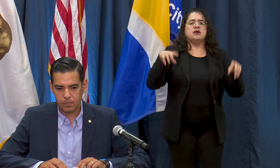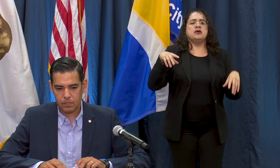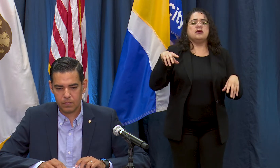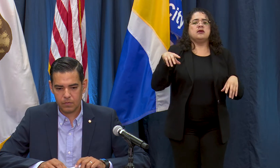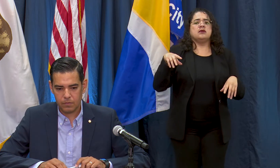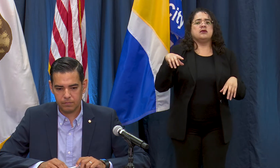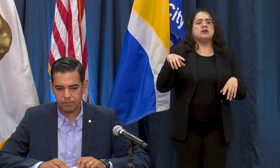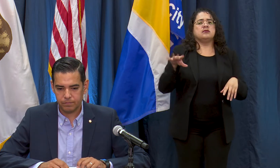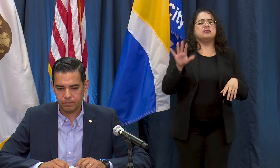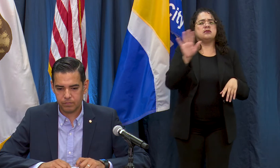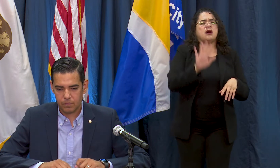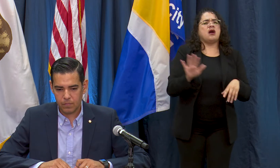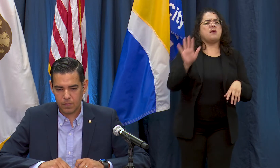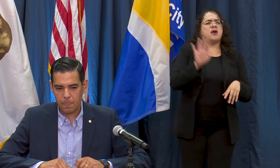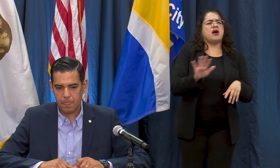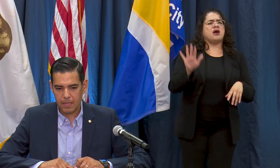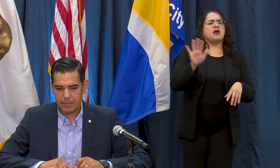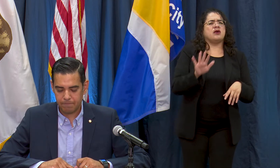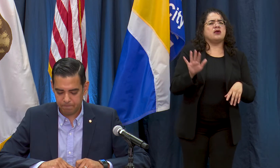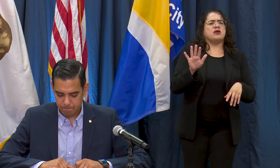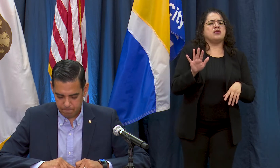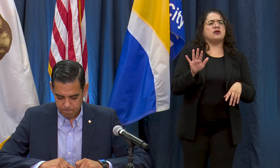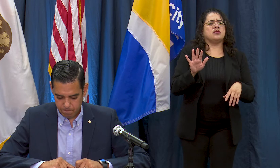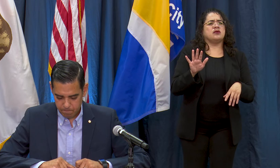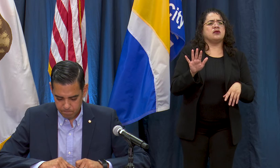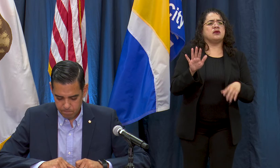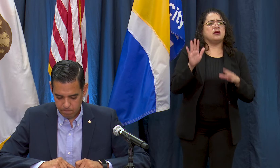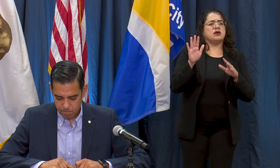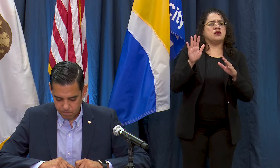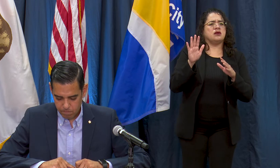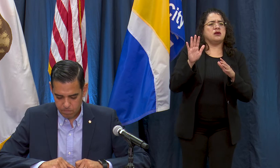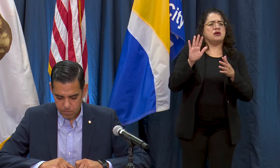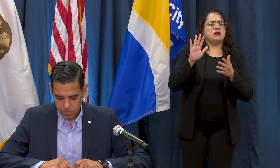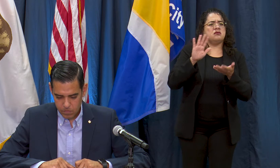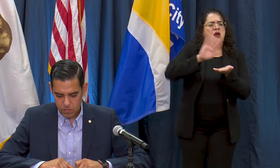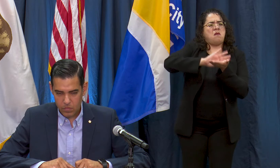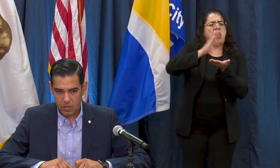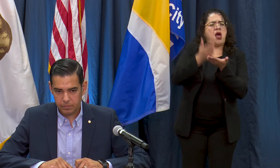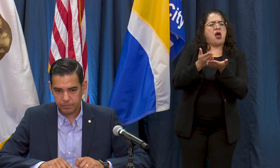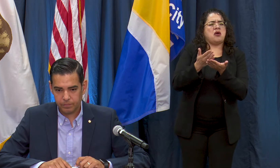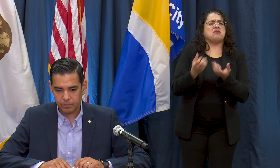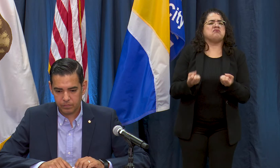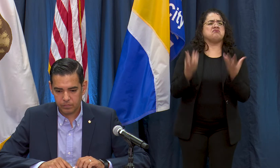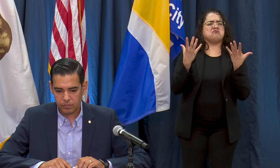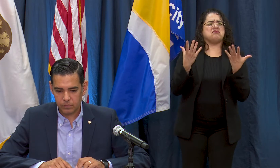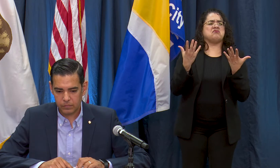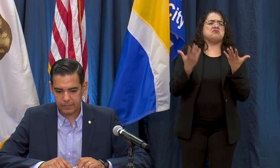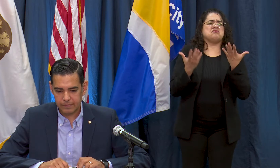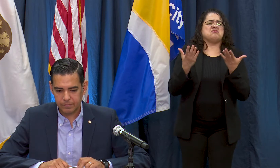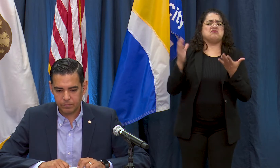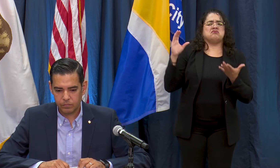Mayor Garcia on how much Long Beach would expect to get from the city and the federal government and can also just speak a little bit more in specifics